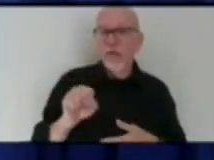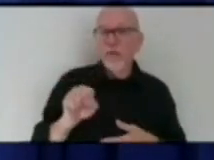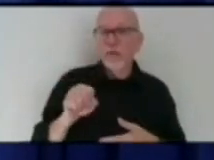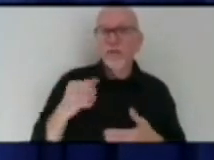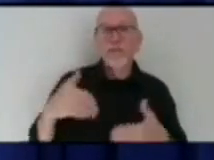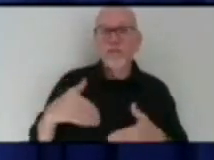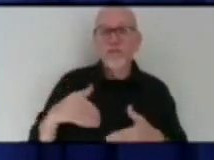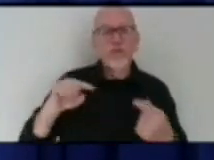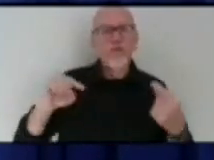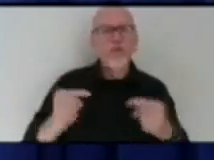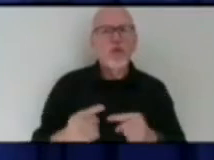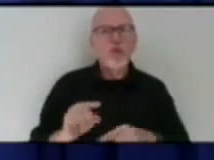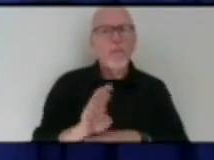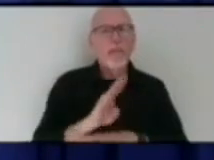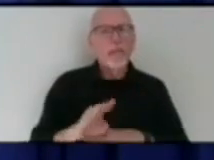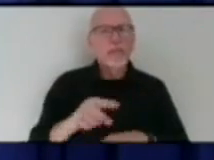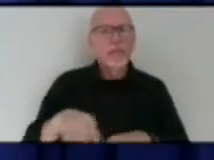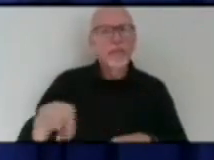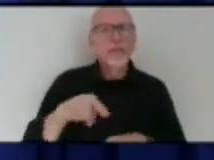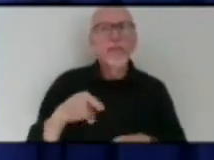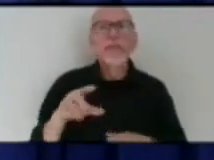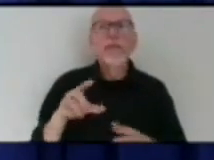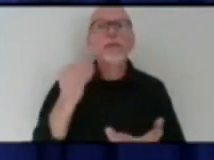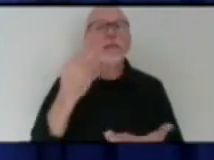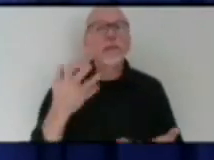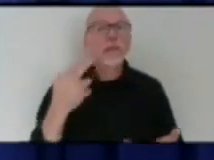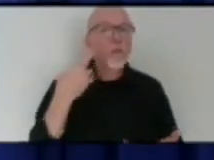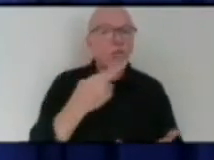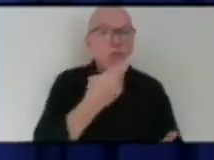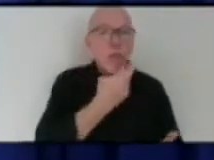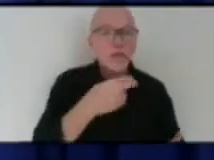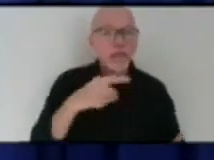businesses, where, by the way, restaurants who are some of the most